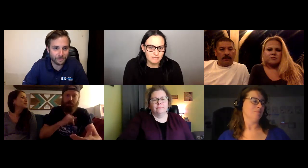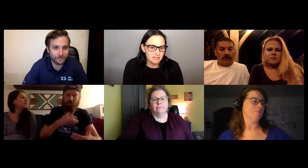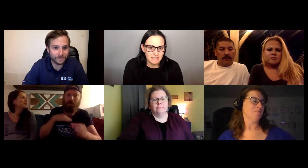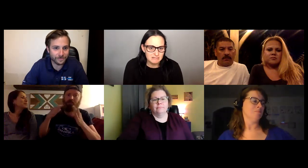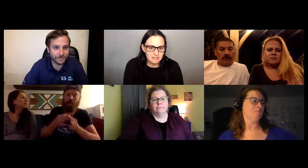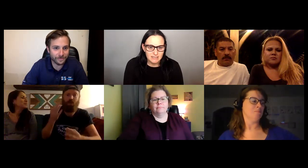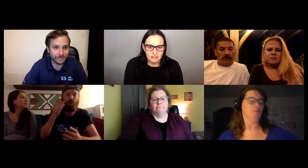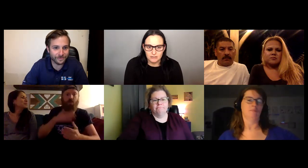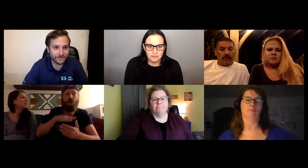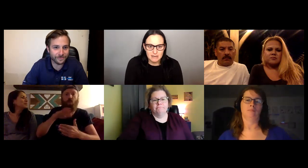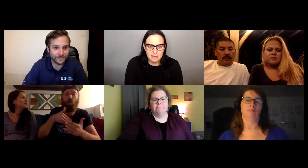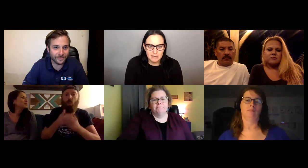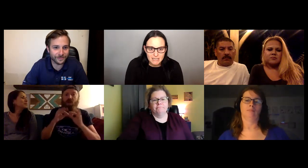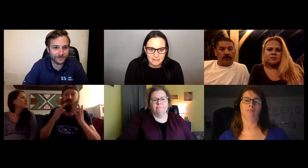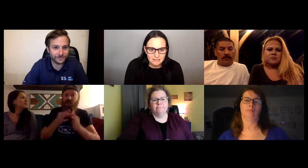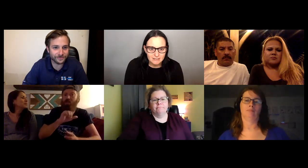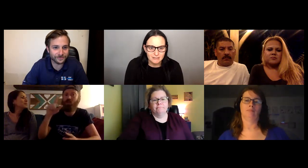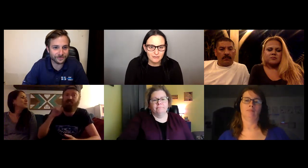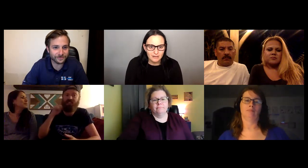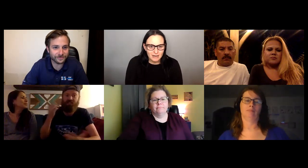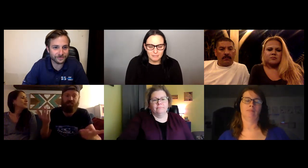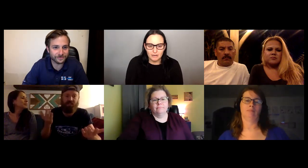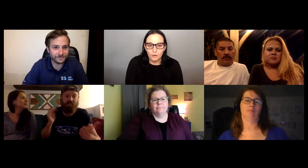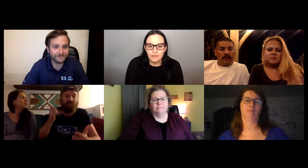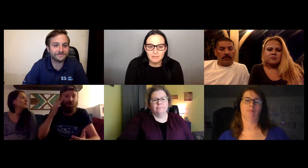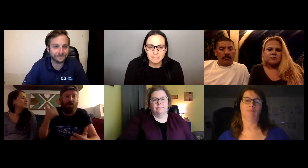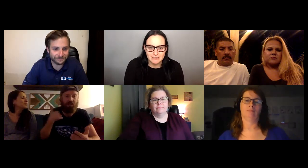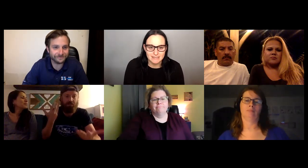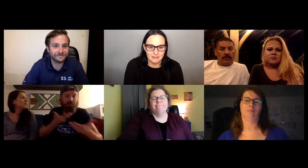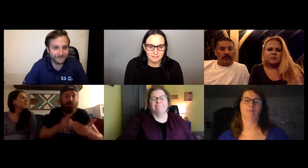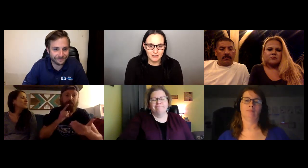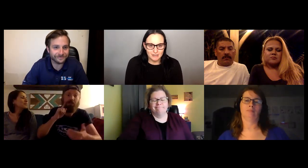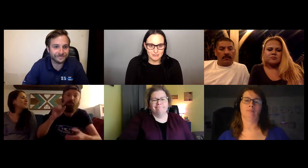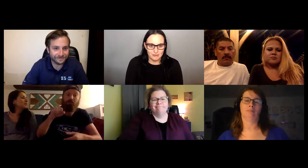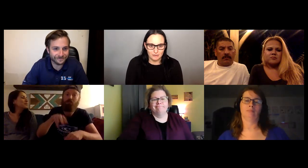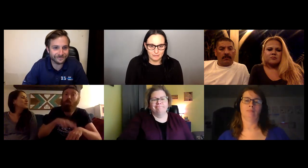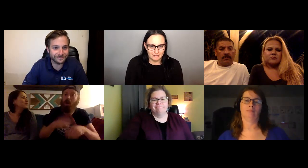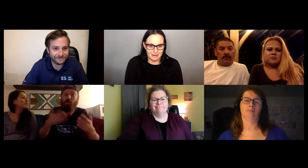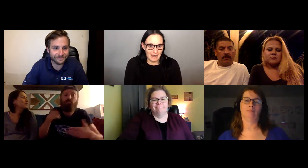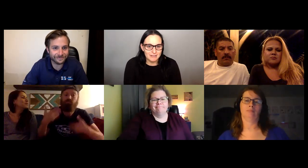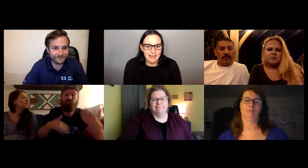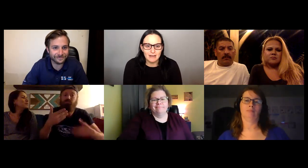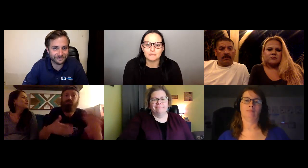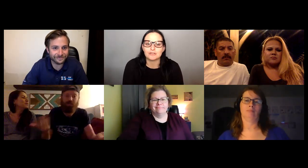feeling they're the same as me you know my whole family is deaf so having that